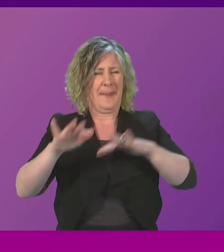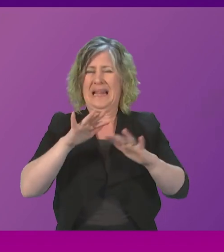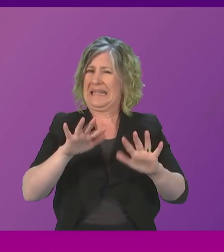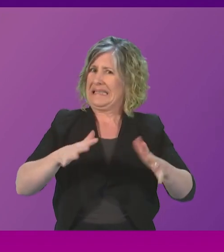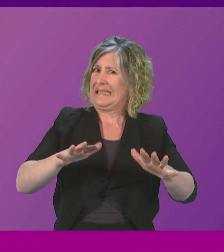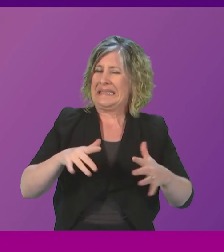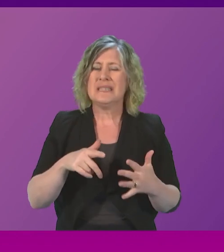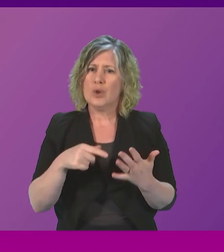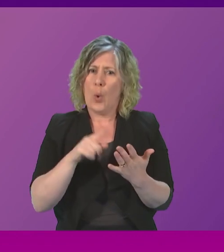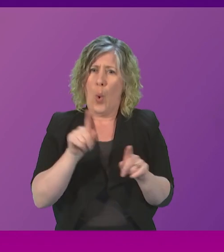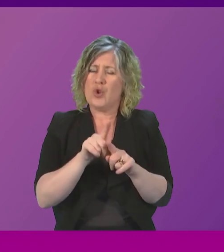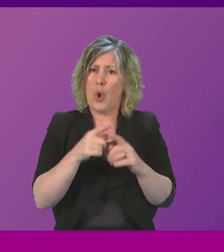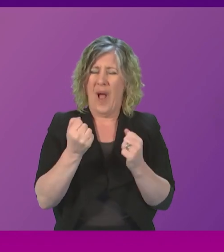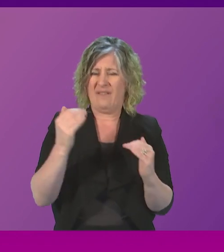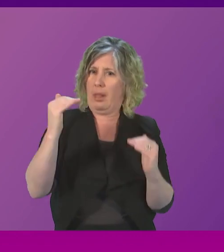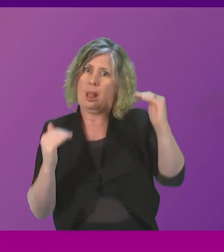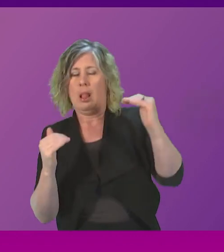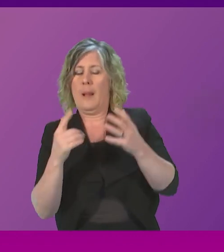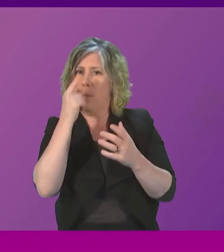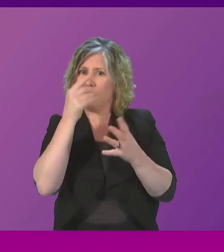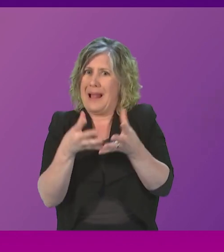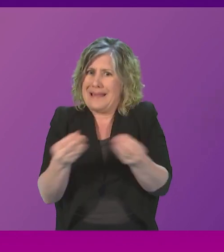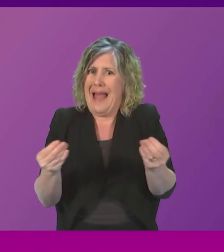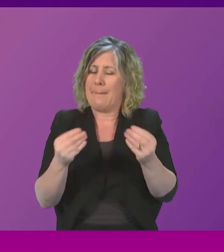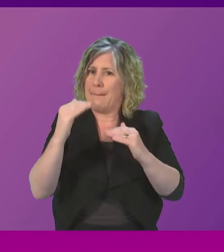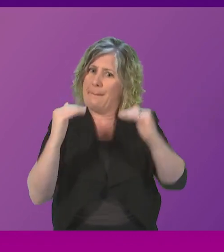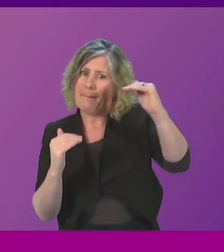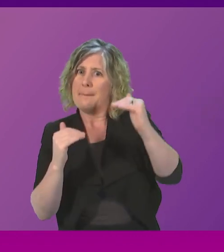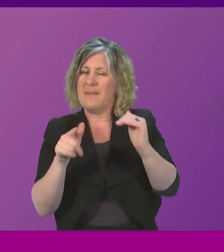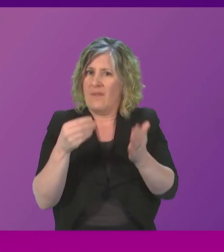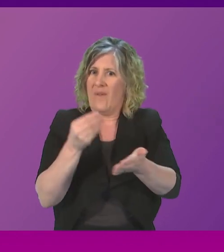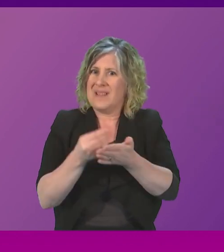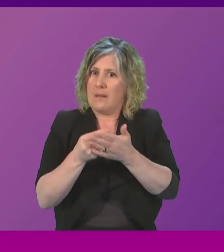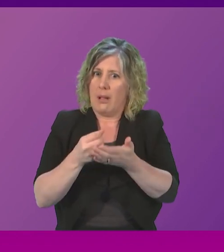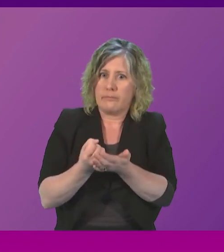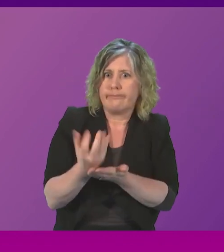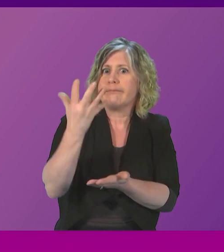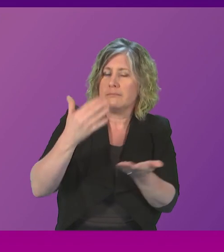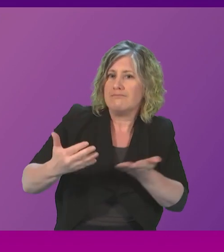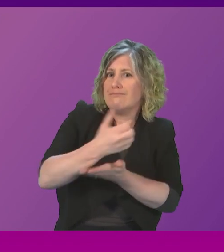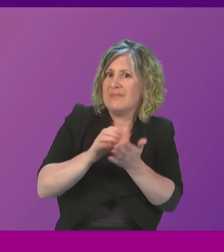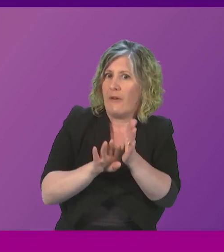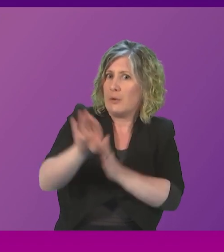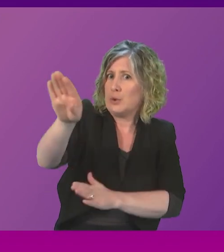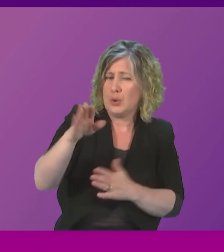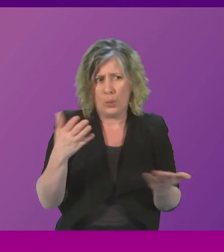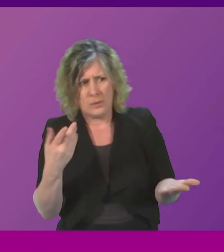in the Scottish budget for the foreseeable future. How does the First Minister intend to address Scotland’s substantial fiscal deficit?